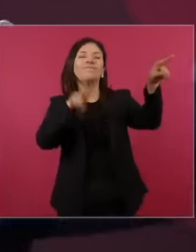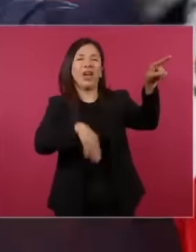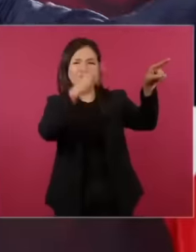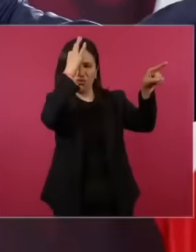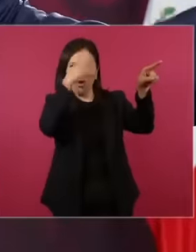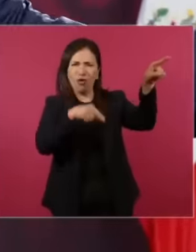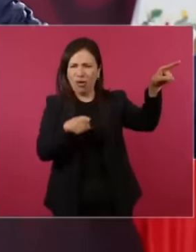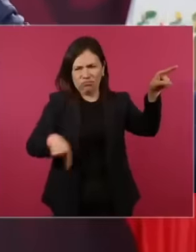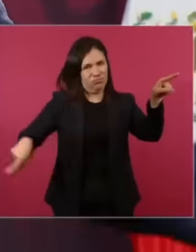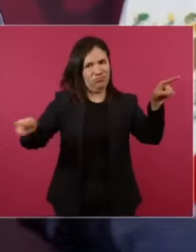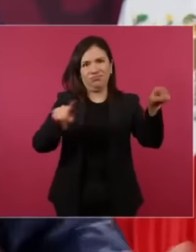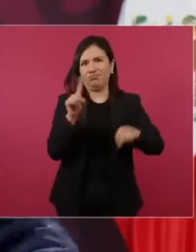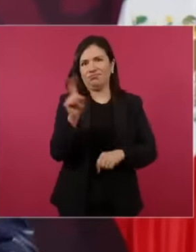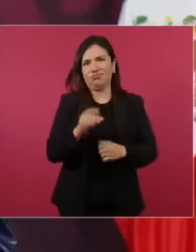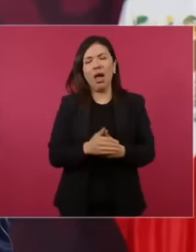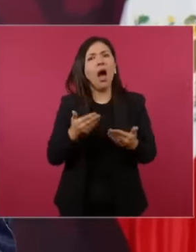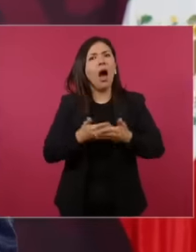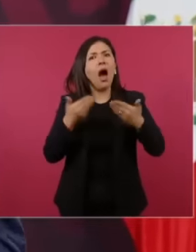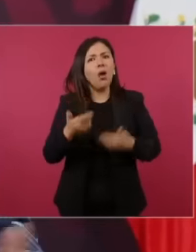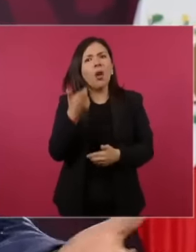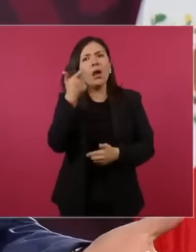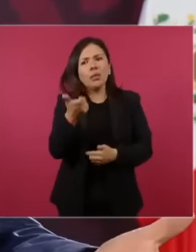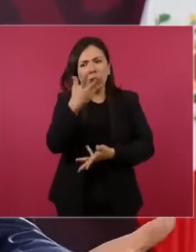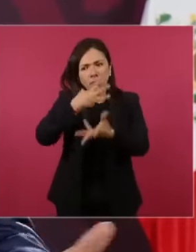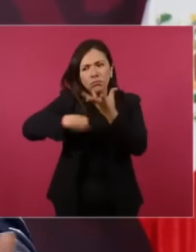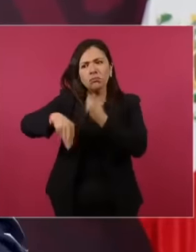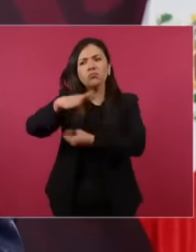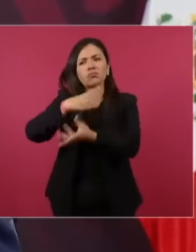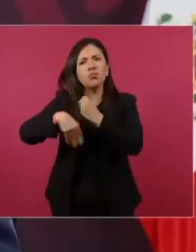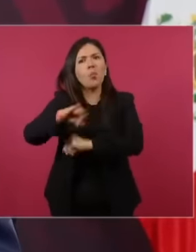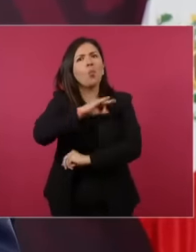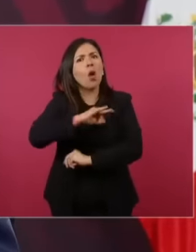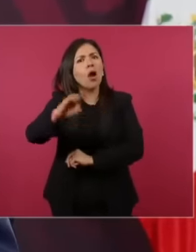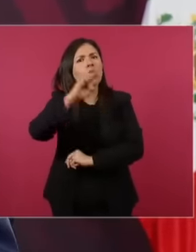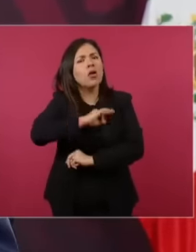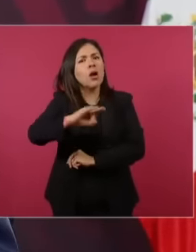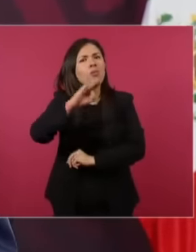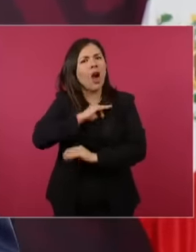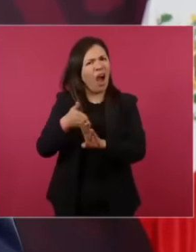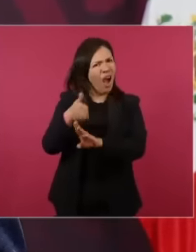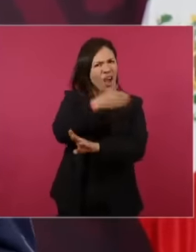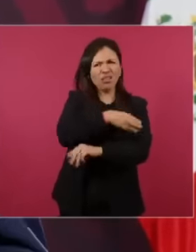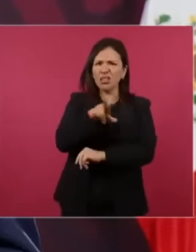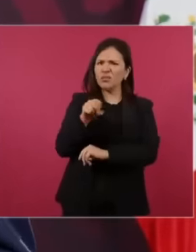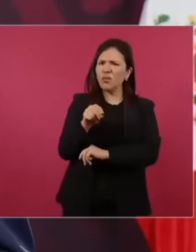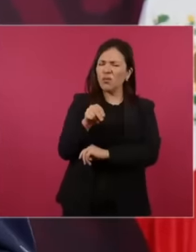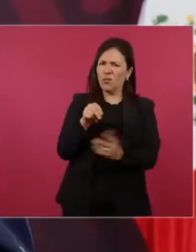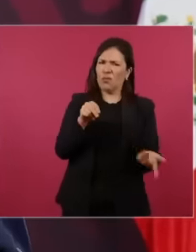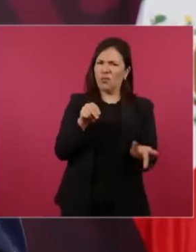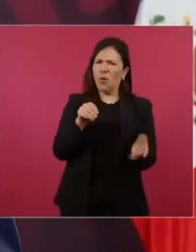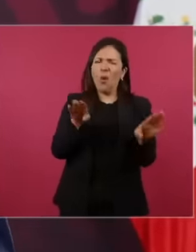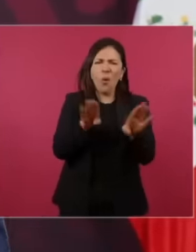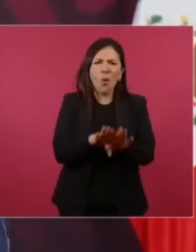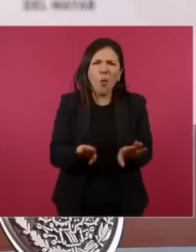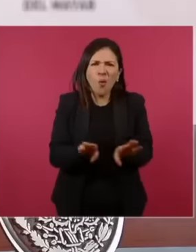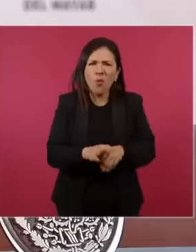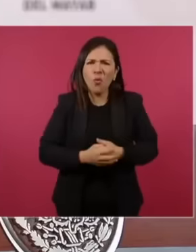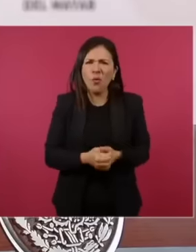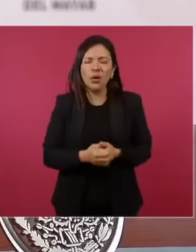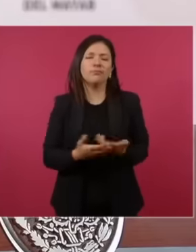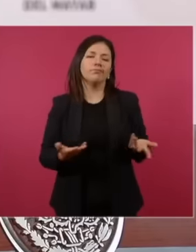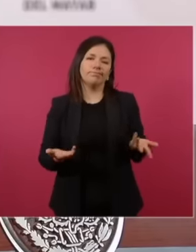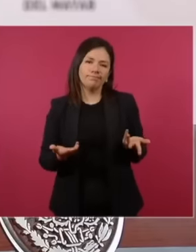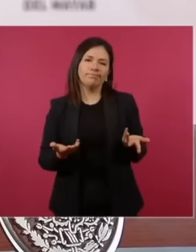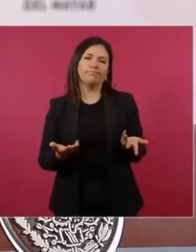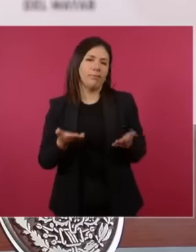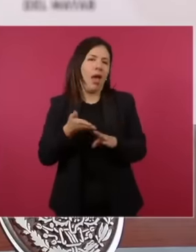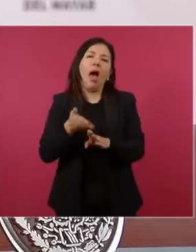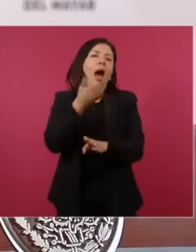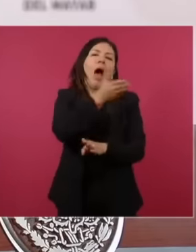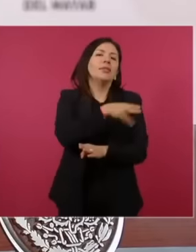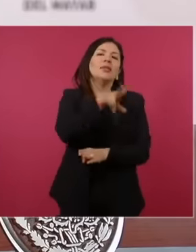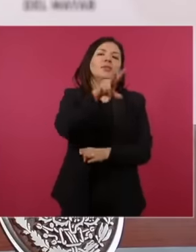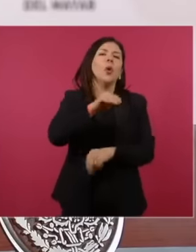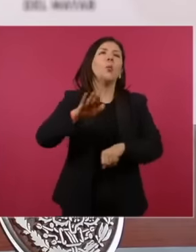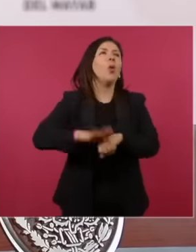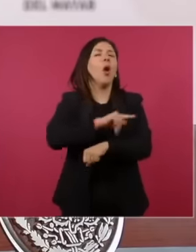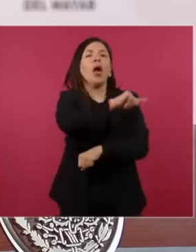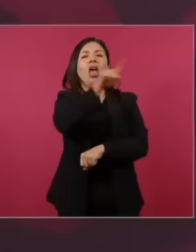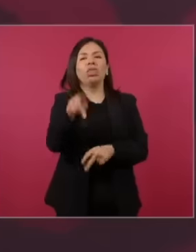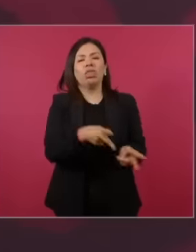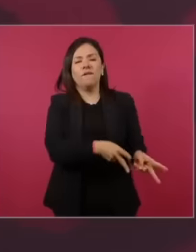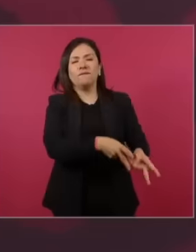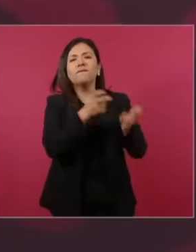it is enough now and it wasn't enough? Well, how is it going to be enough if they dedicated themselves to stealing and